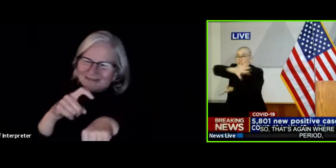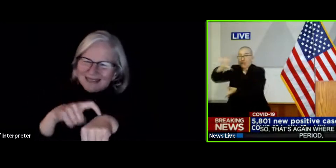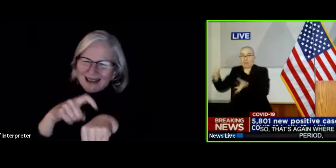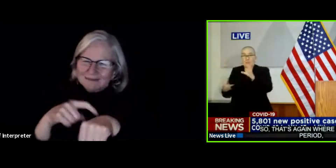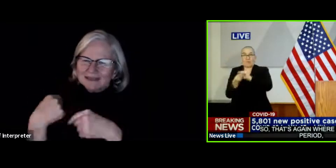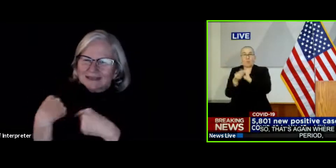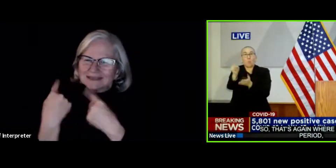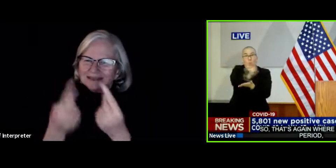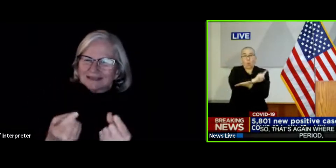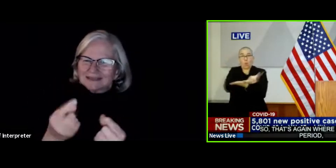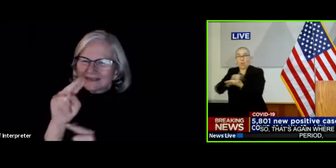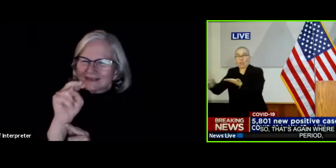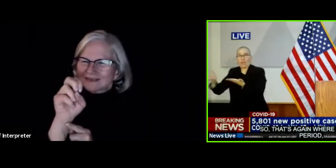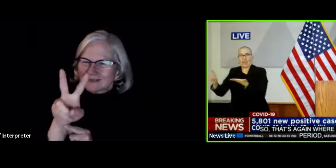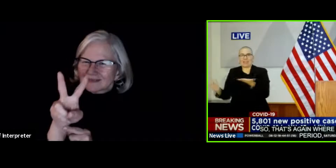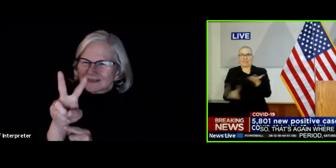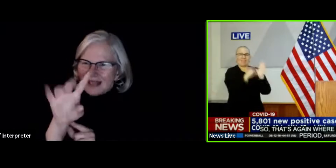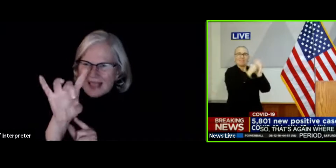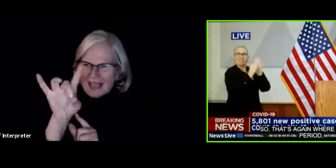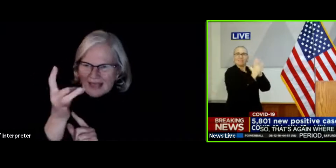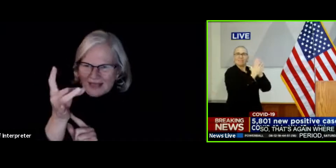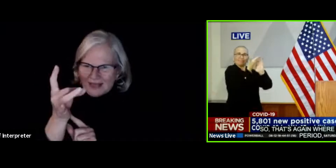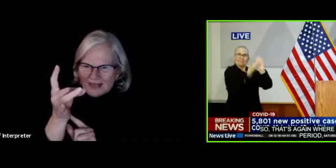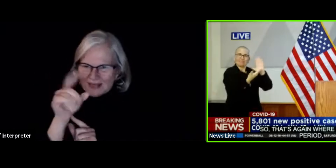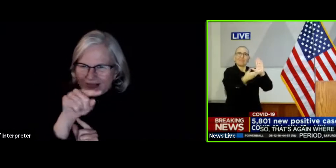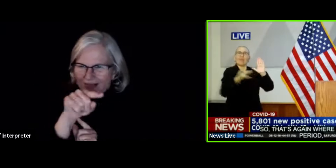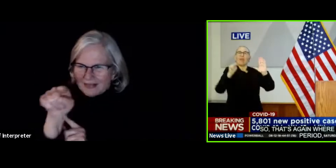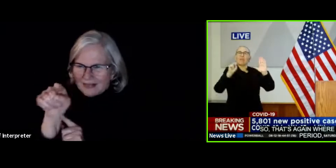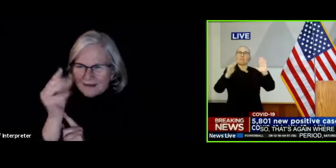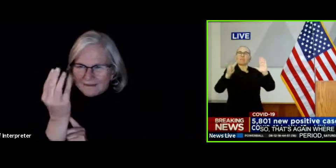THESE CHARTS IS NOVEMBER 8th TO THE 14th, WE ALSO CAN SEE TRENDS